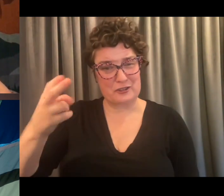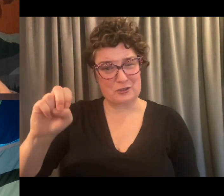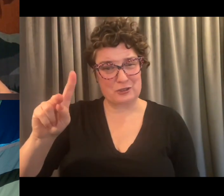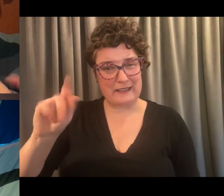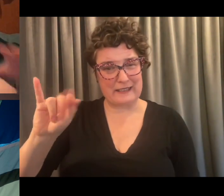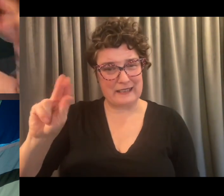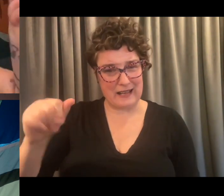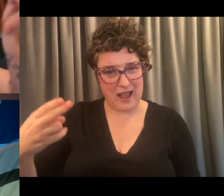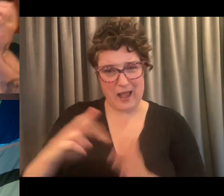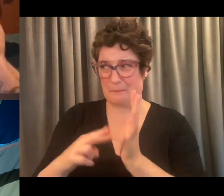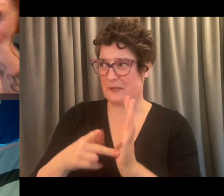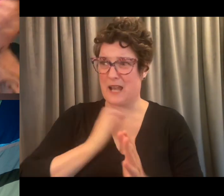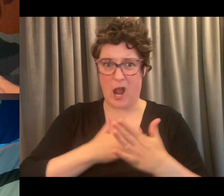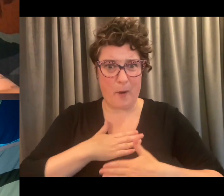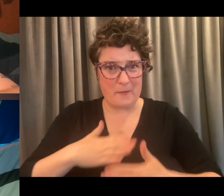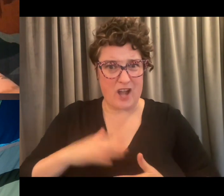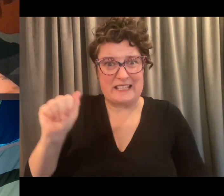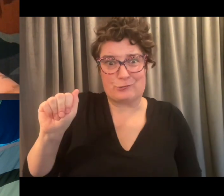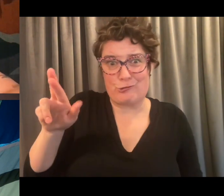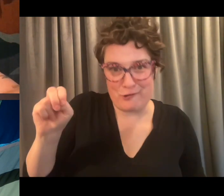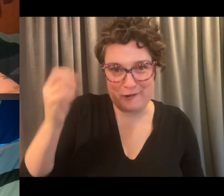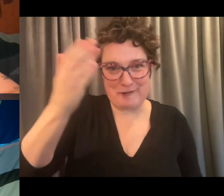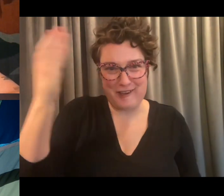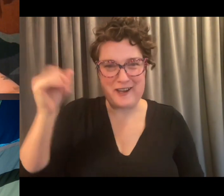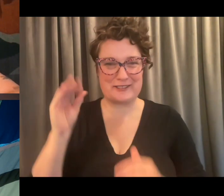So it's this like marriage between these different aspects of God and that you were